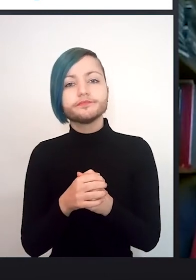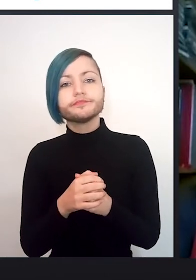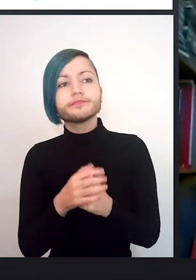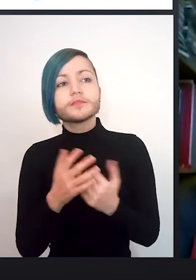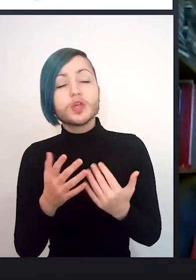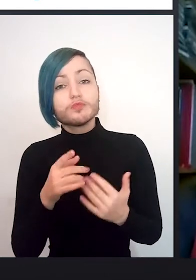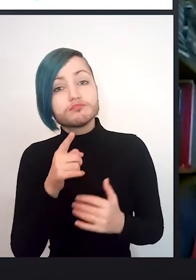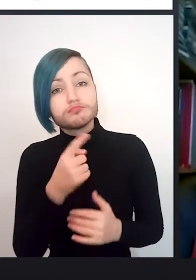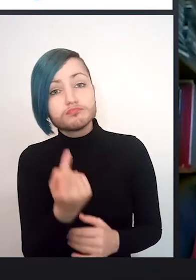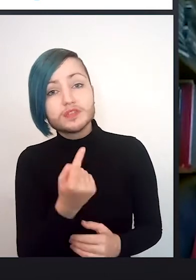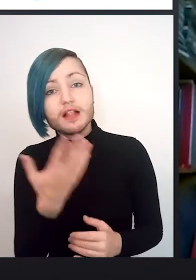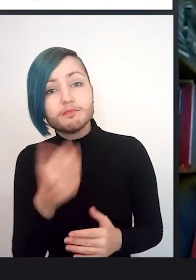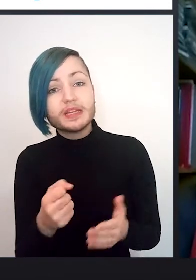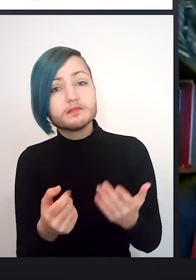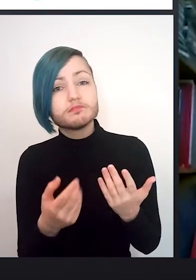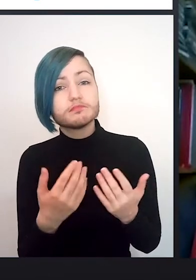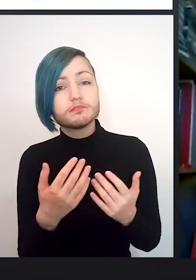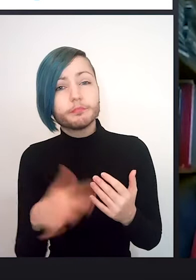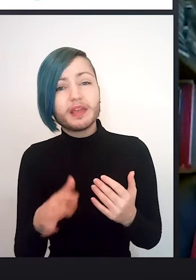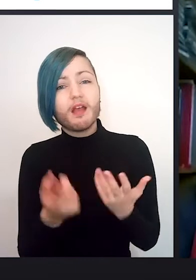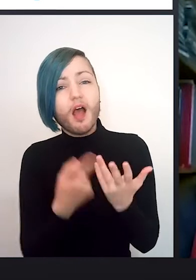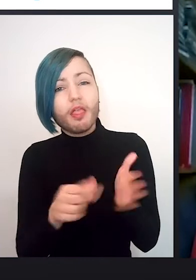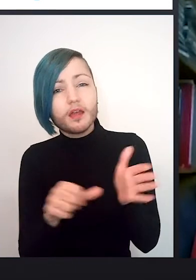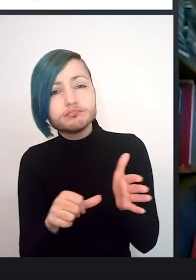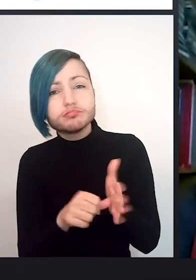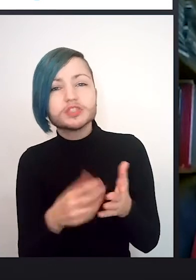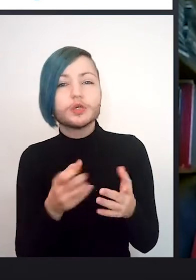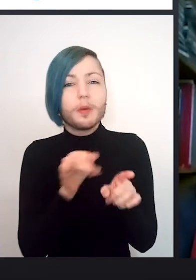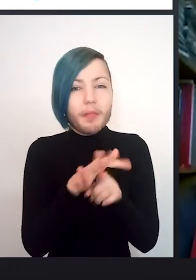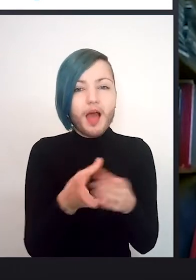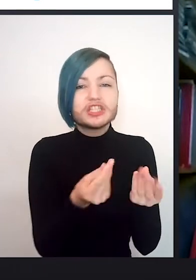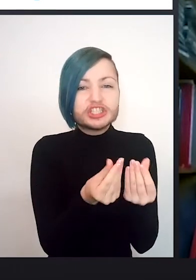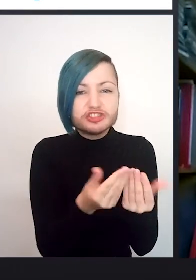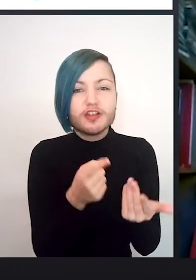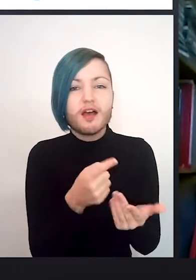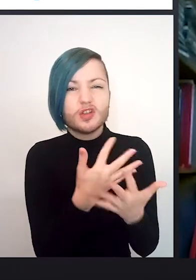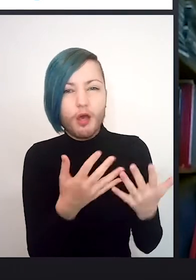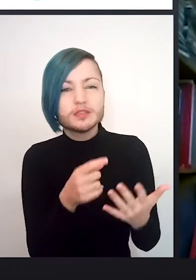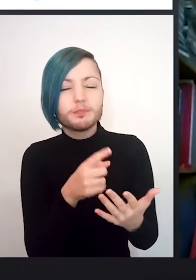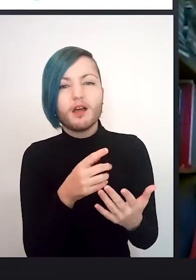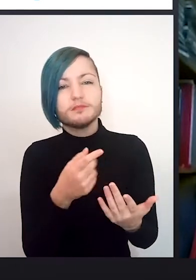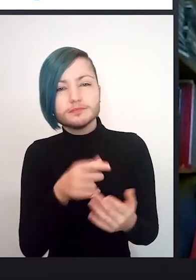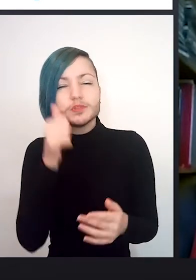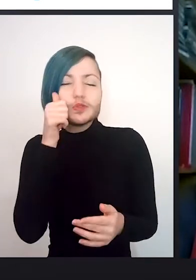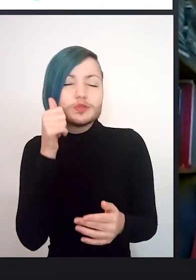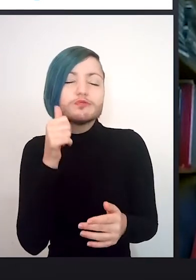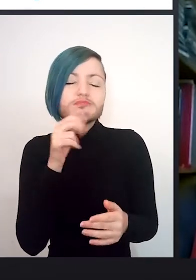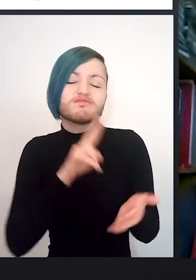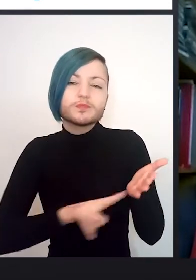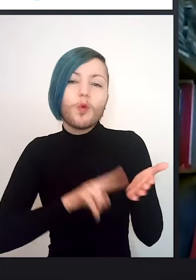Were there any problems other than the fact you were having a lot of blood and discharge which obviously you were reassured what was normal.